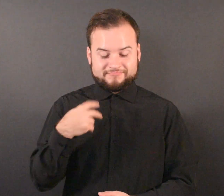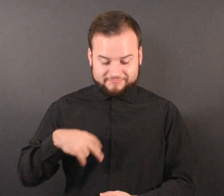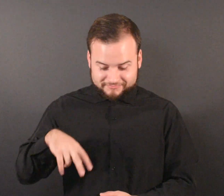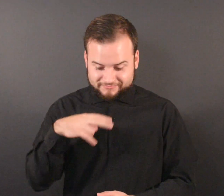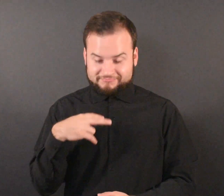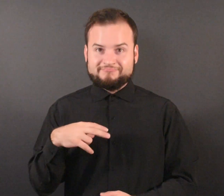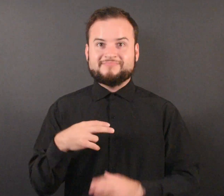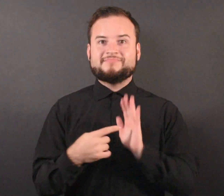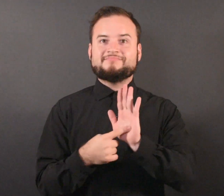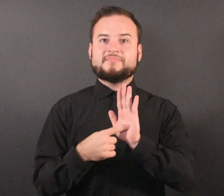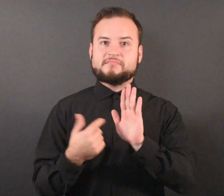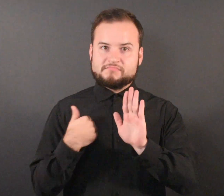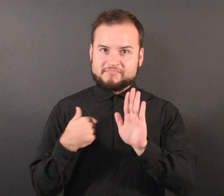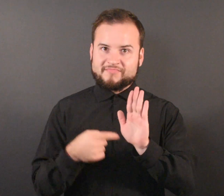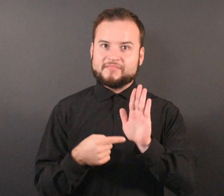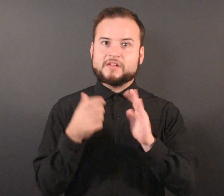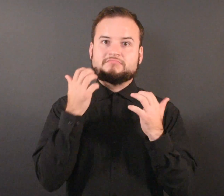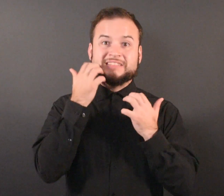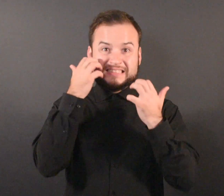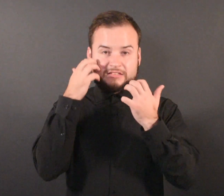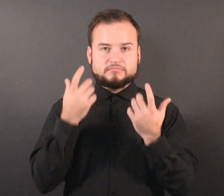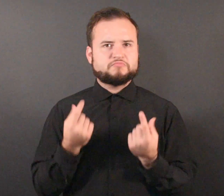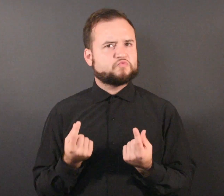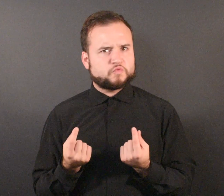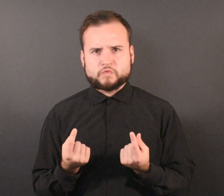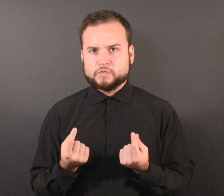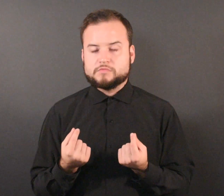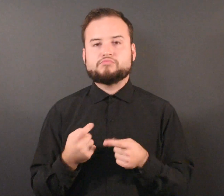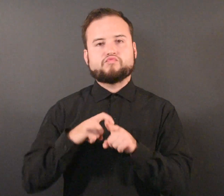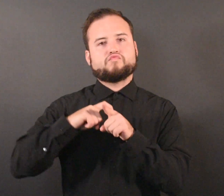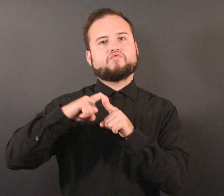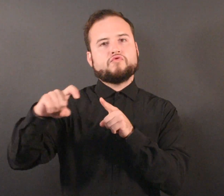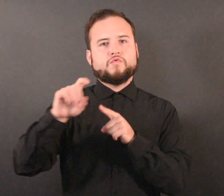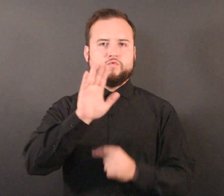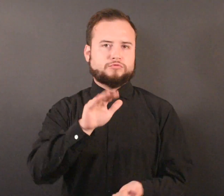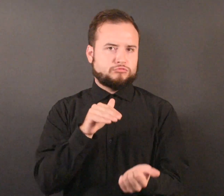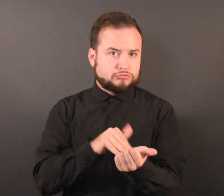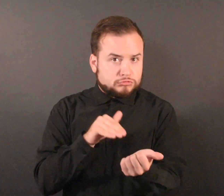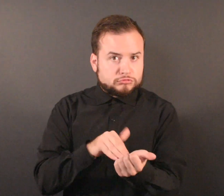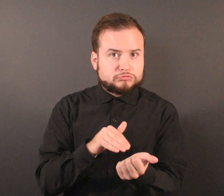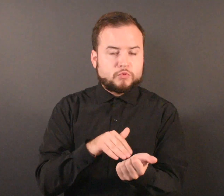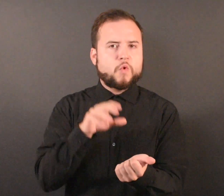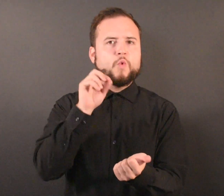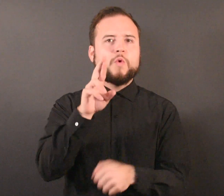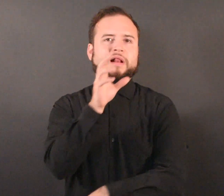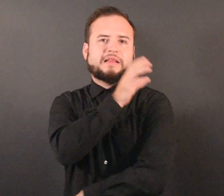call your doctor or clinic and they will let you know if you need to come in for a visit.